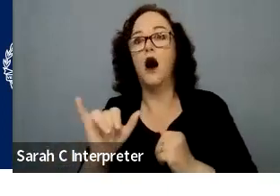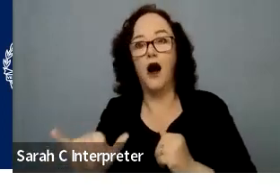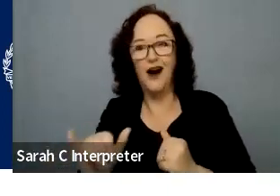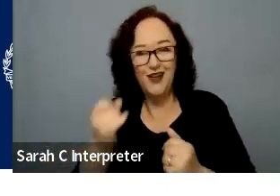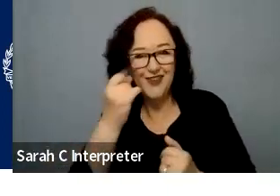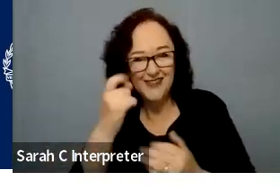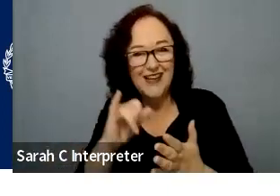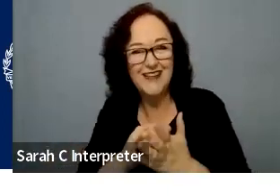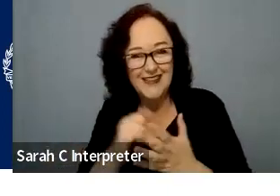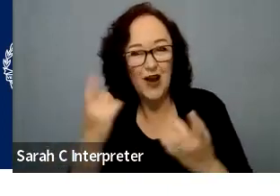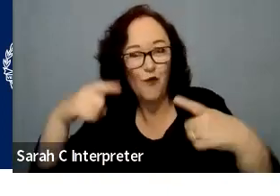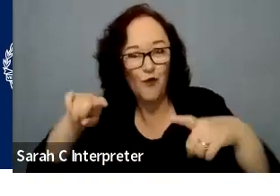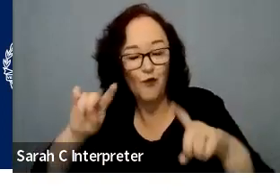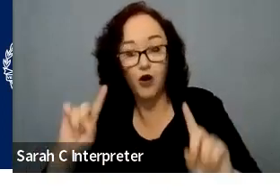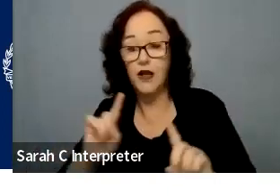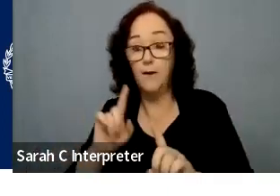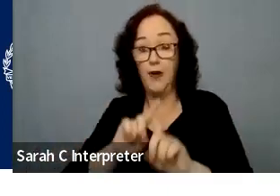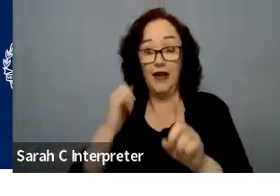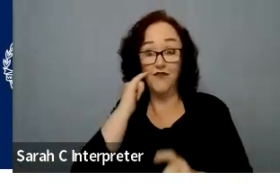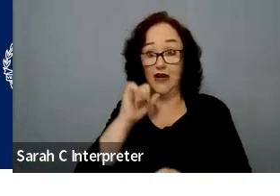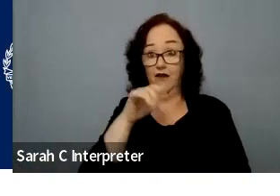to me, and I mentioned this a little bit later on, it seems to me that there are an awful lot